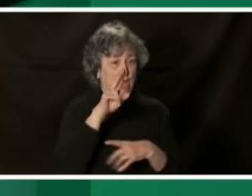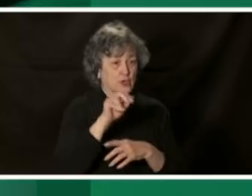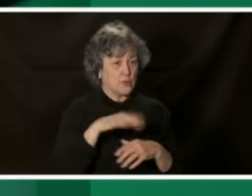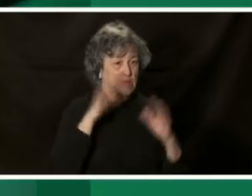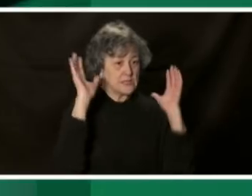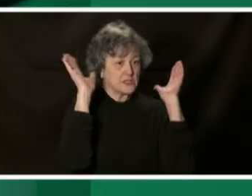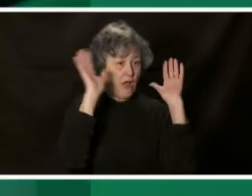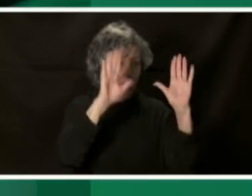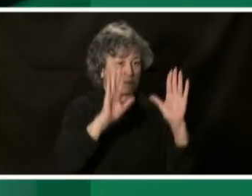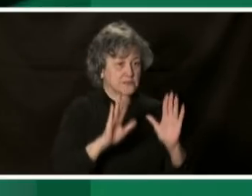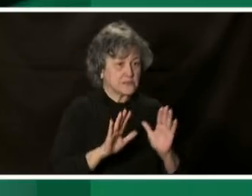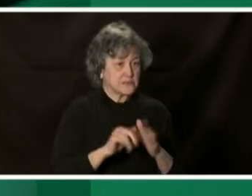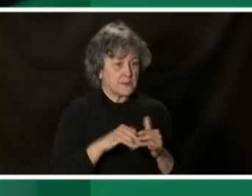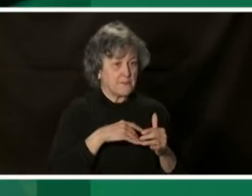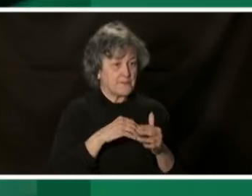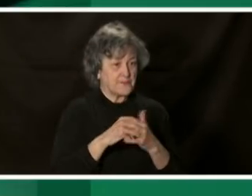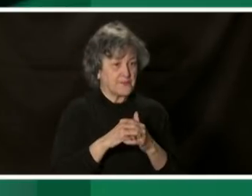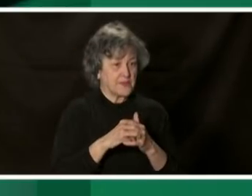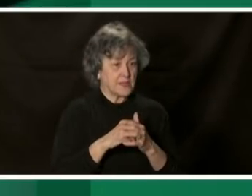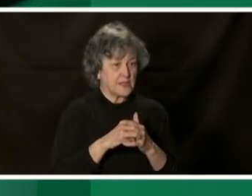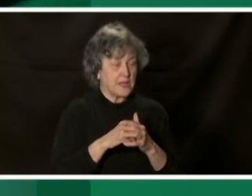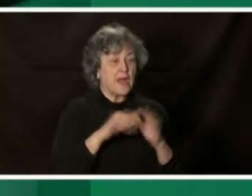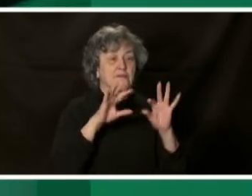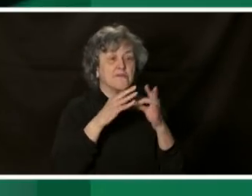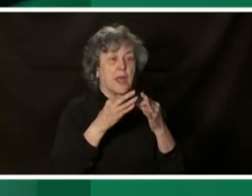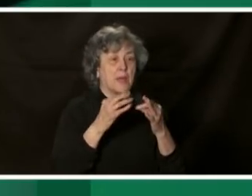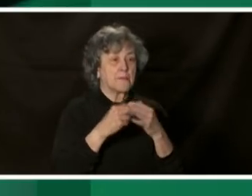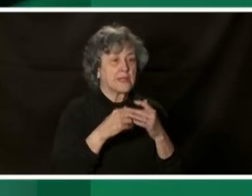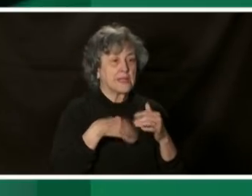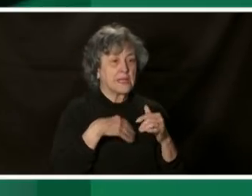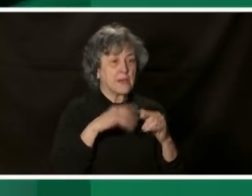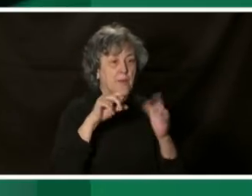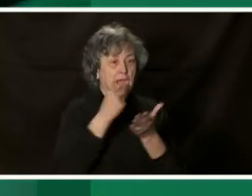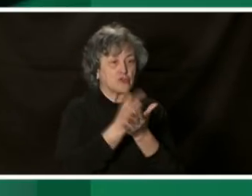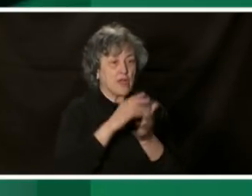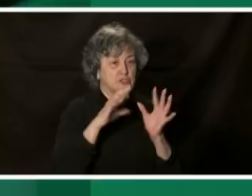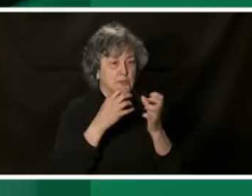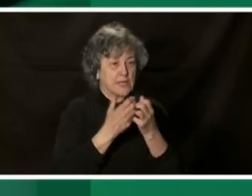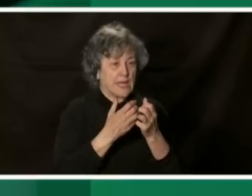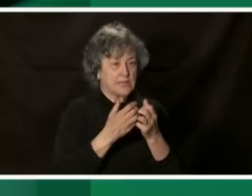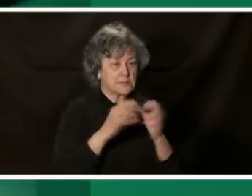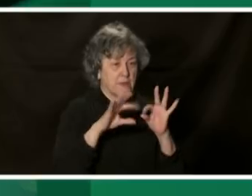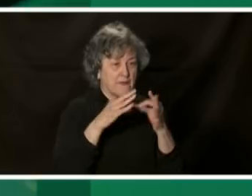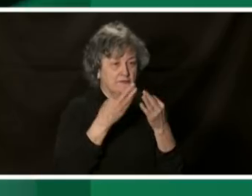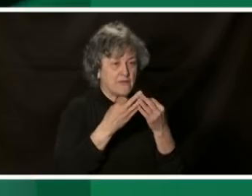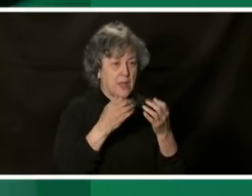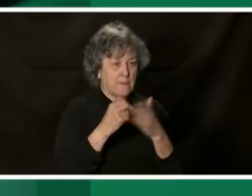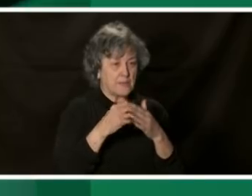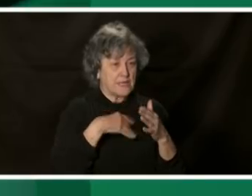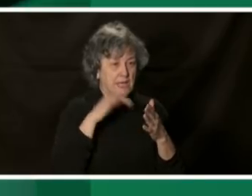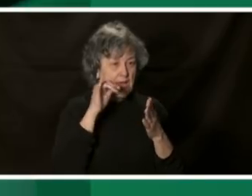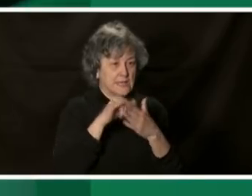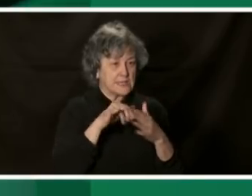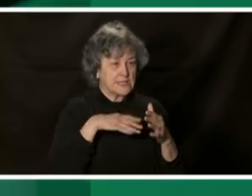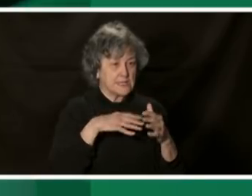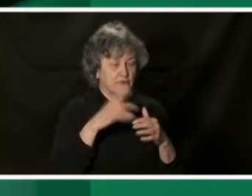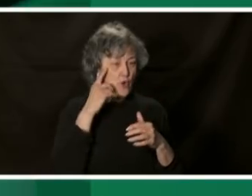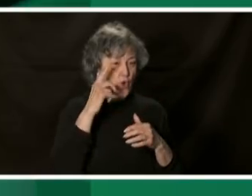(INDISCERNIBLE) AND MY FELLOW GRADUATES, CONGRATULATIONS. AND TO MY FAMILY, THANK YOU SO MUCH FOR BELIEVING IN ME. MOM, THIS IS FOR YOU.